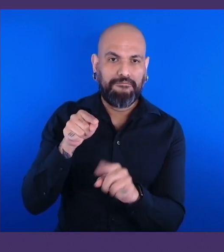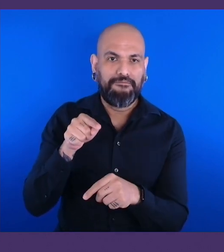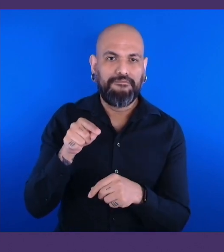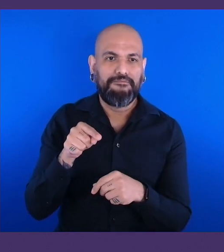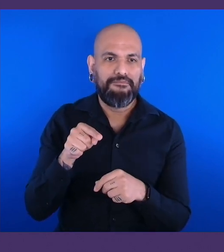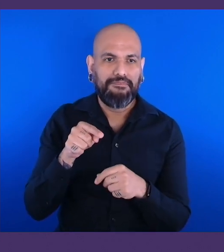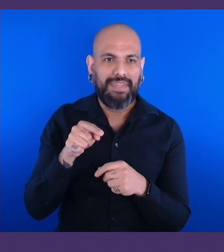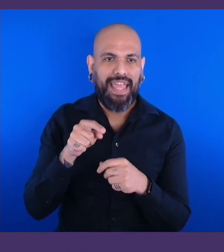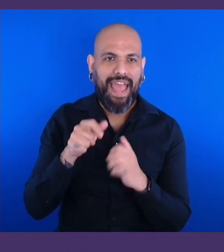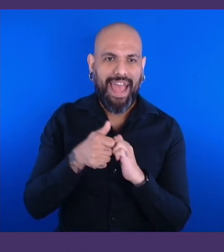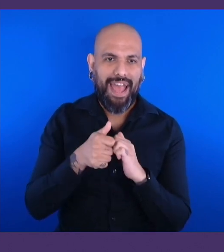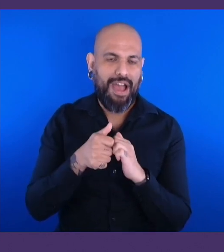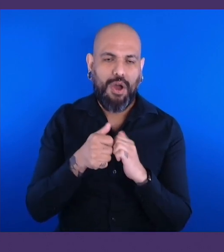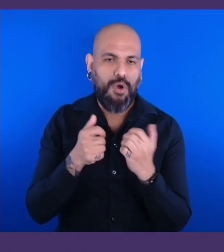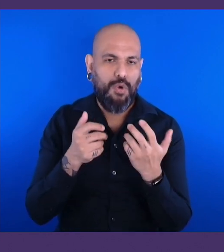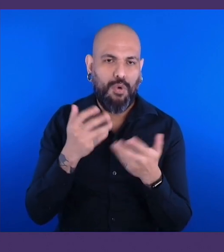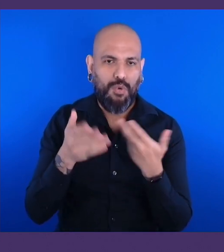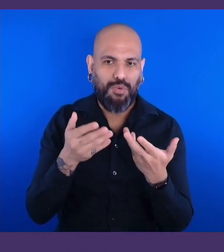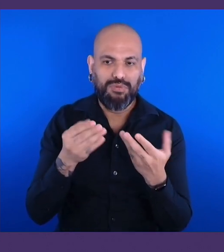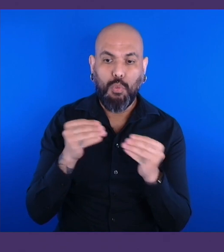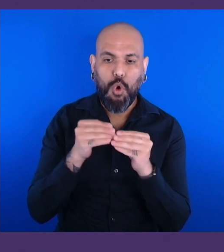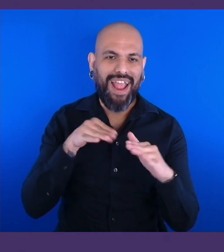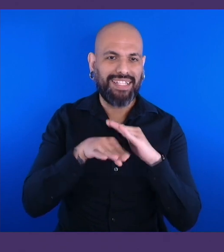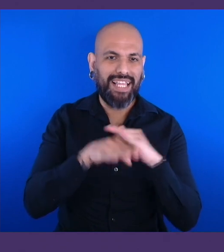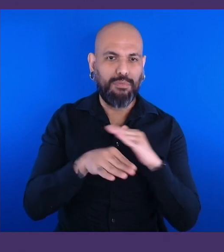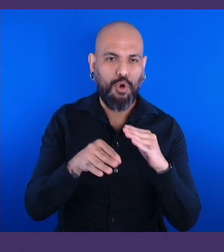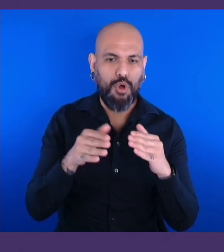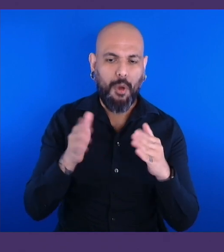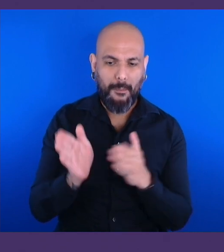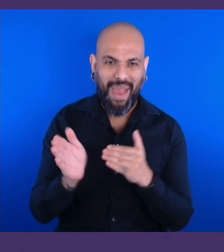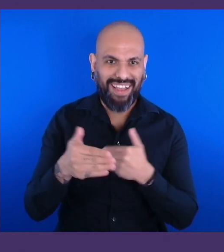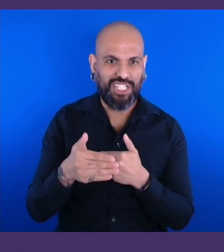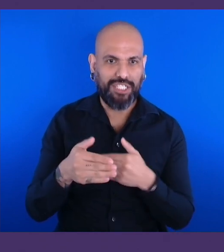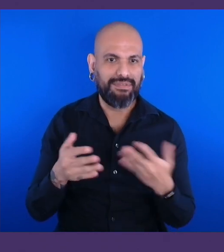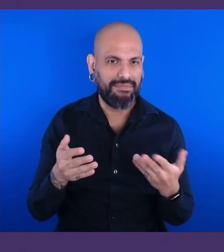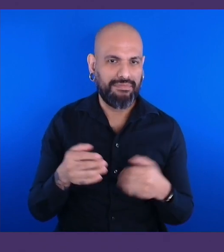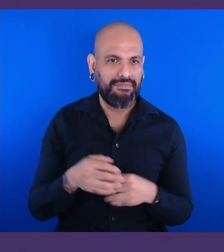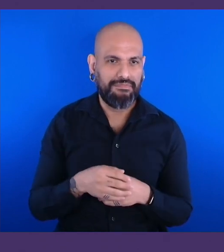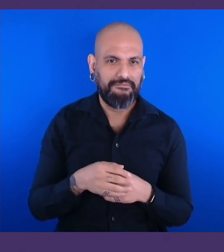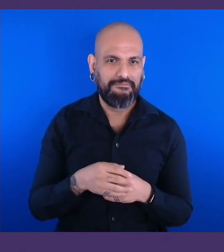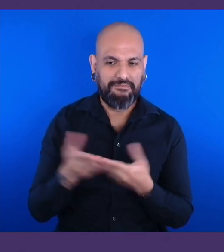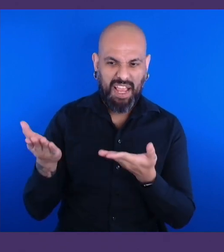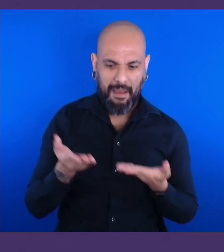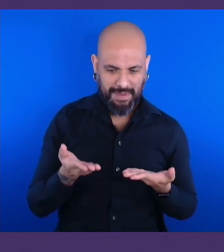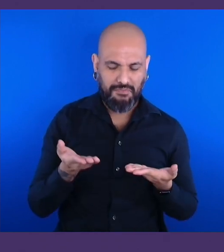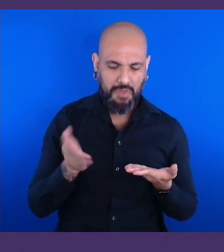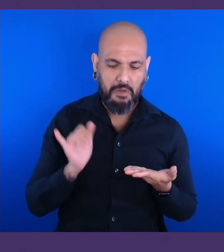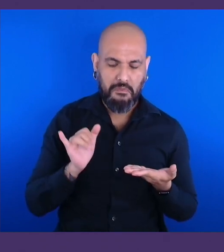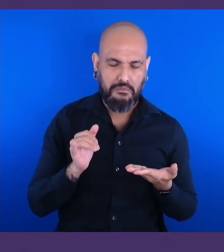like more accessible packaging coming my way. And so, that's actually my real optimism for this is